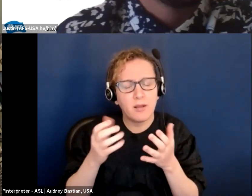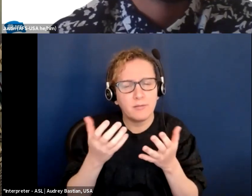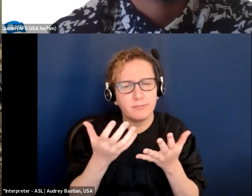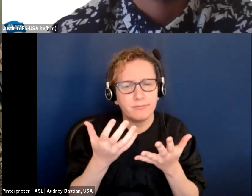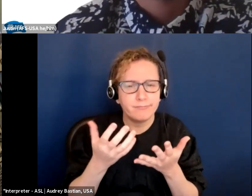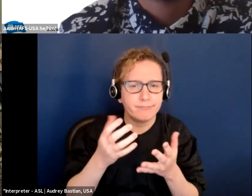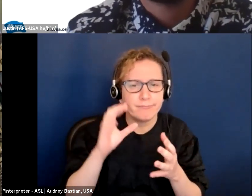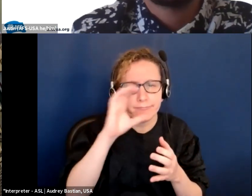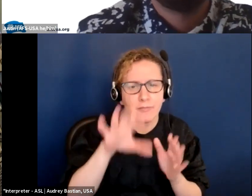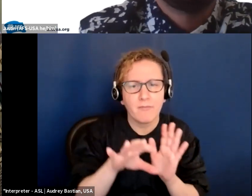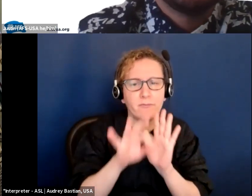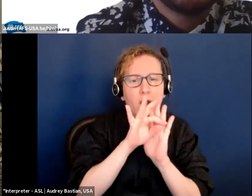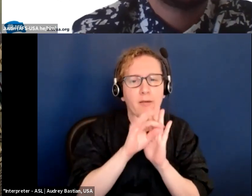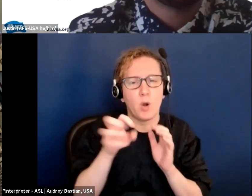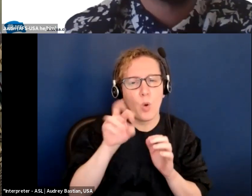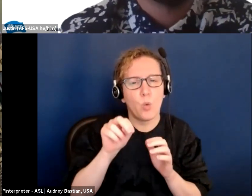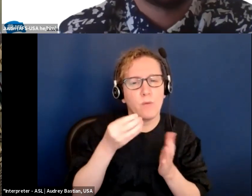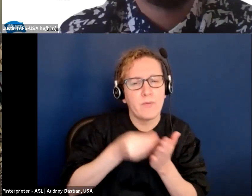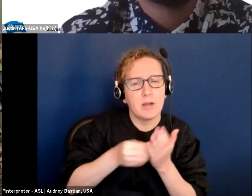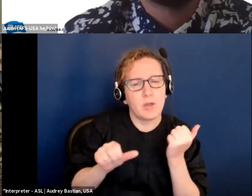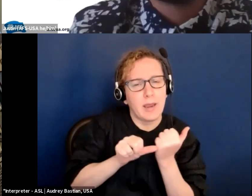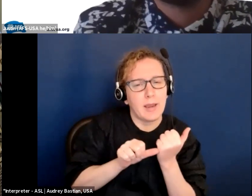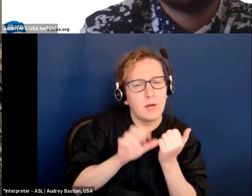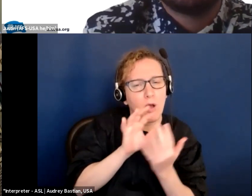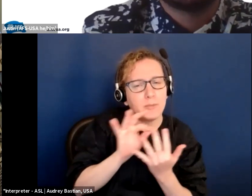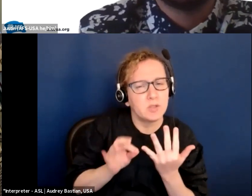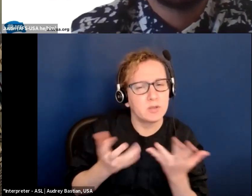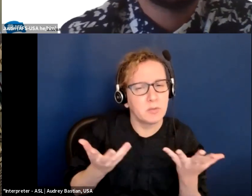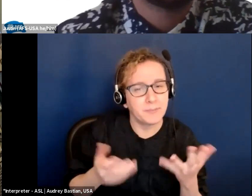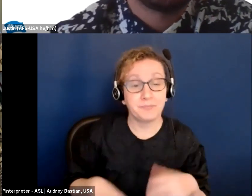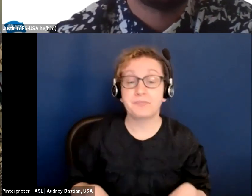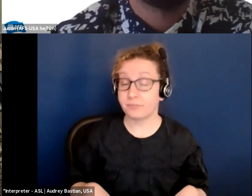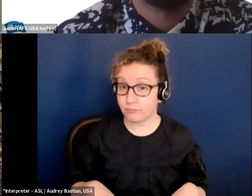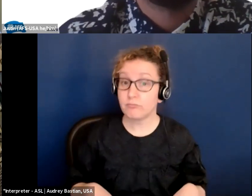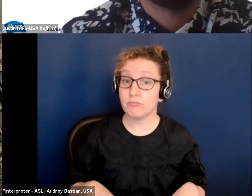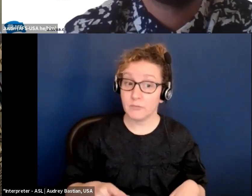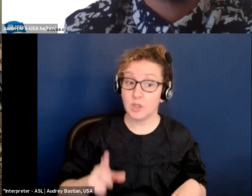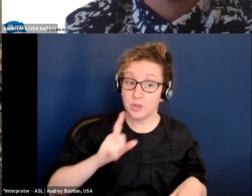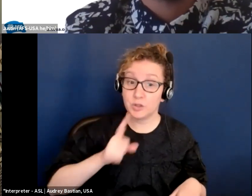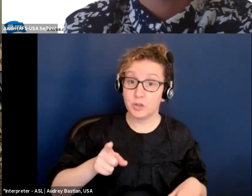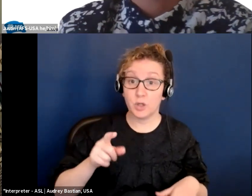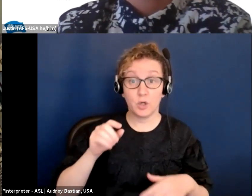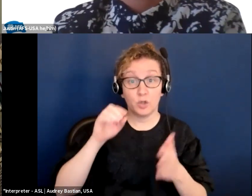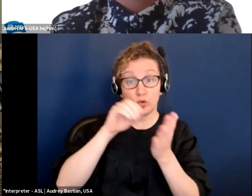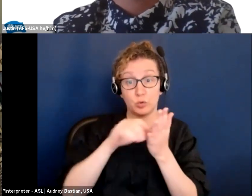Yes, sure. In terms of students reaching out to us or notifying us